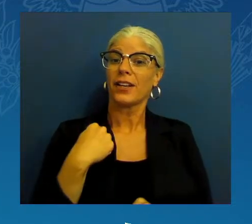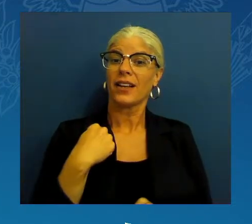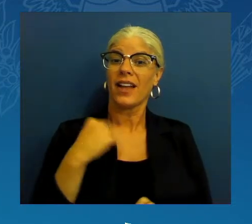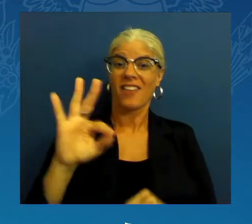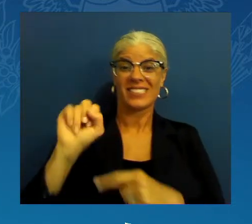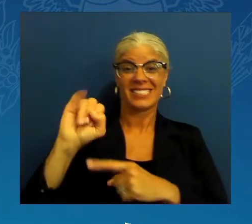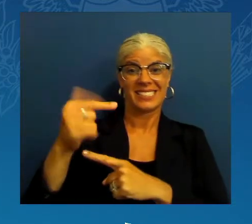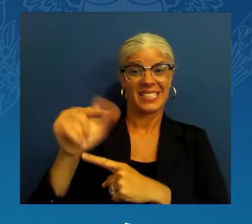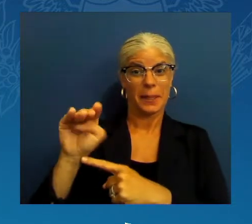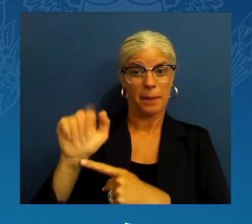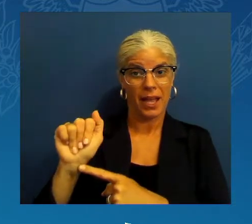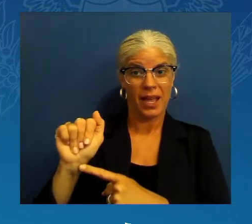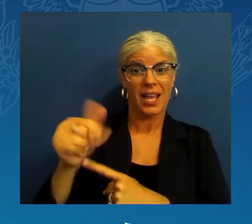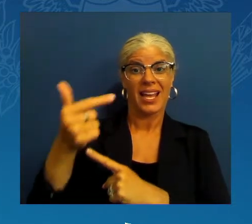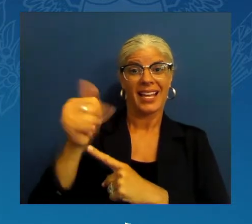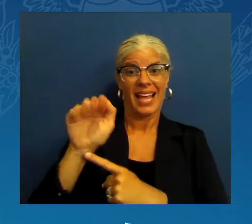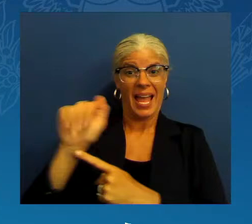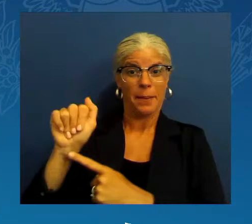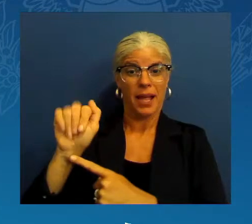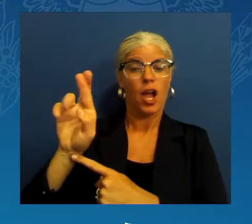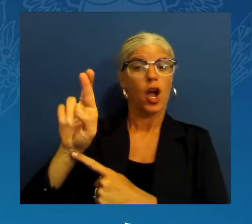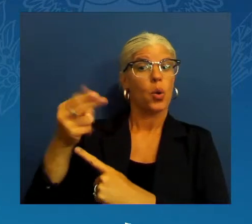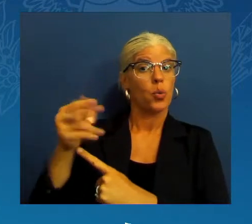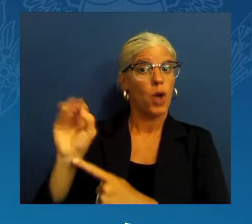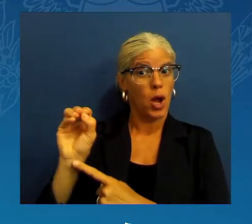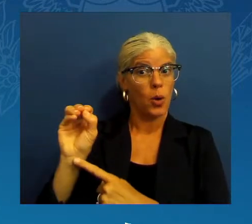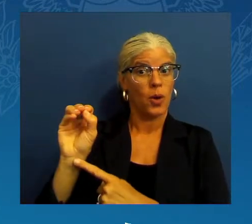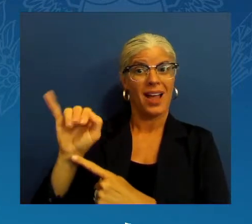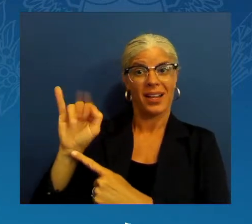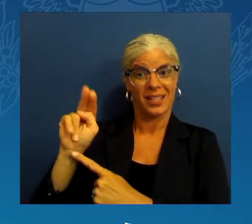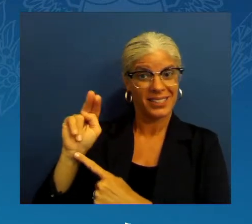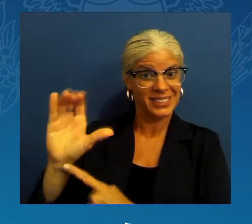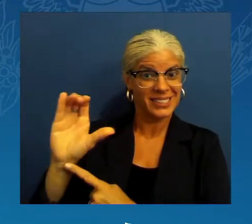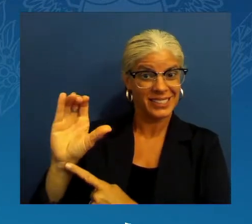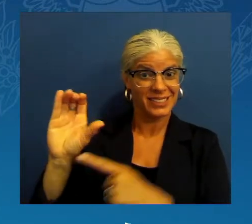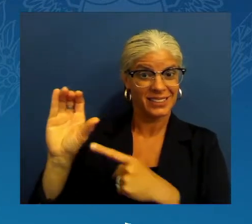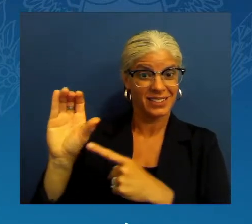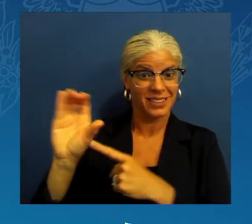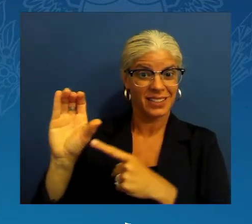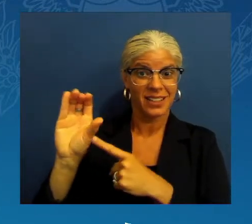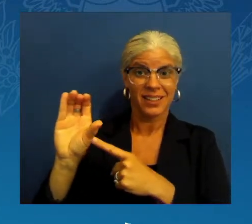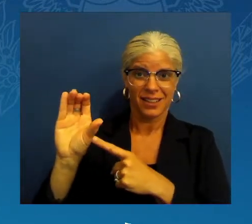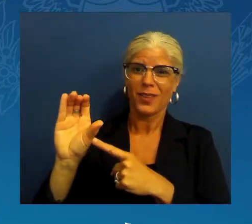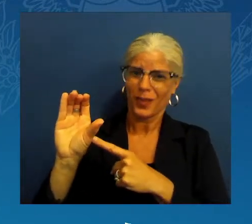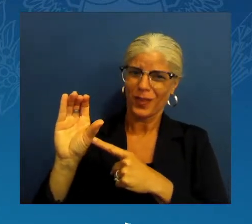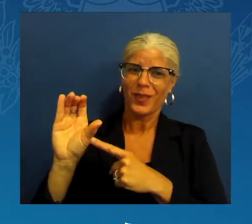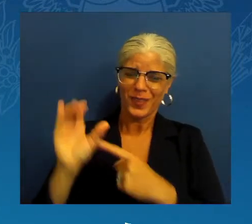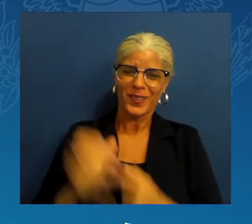Audience: Ee-yip! The Vice President: -- it is so good to be with you this evening,